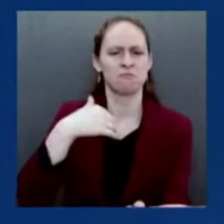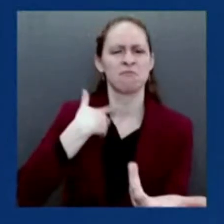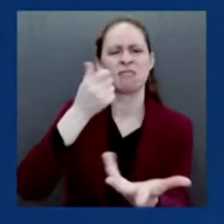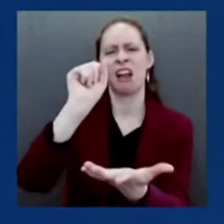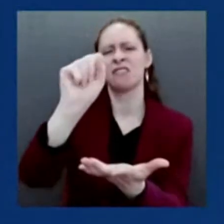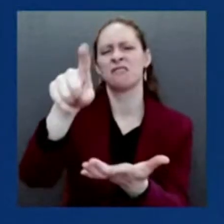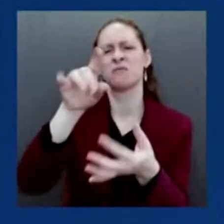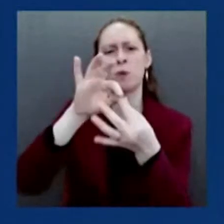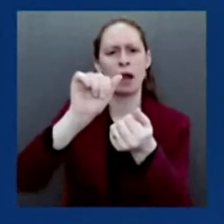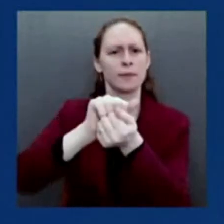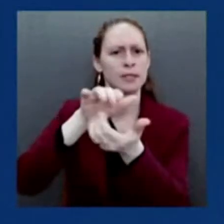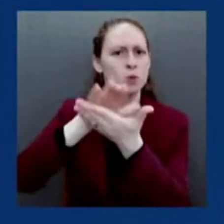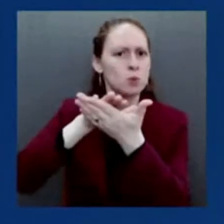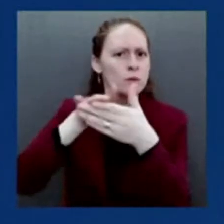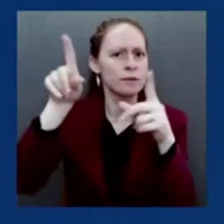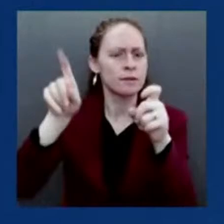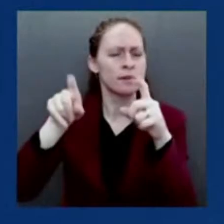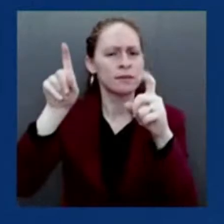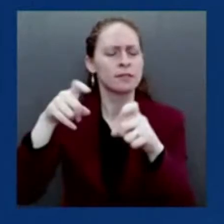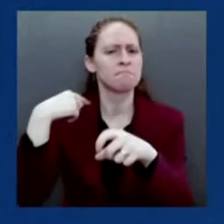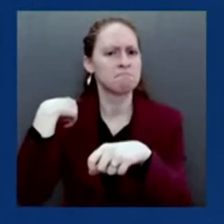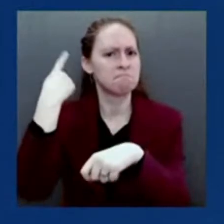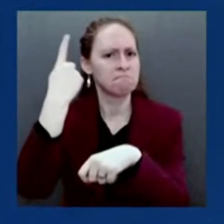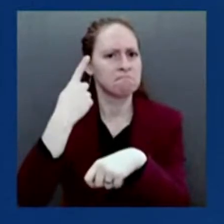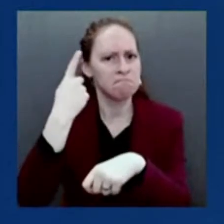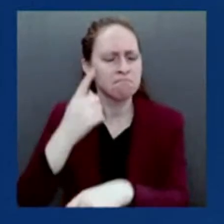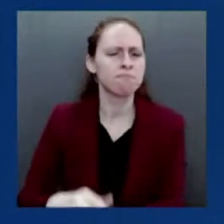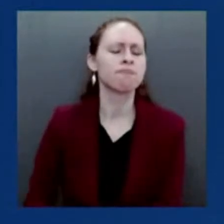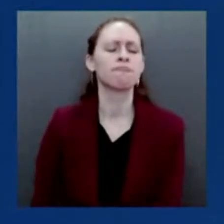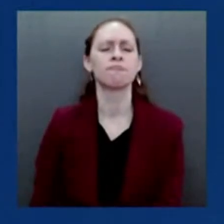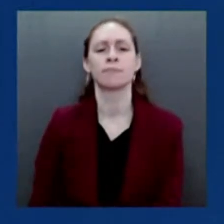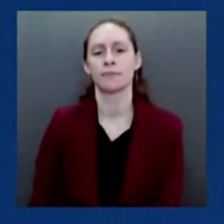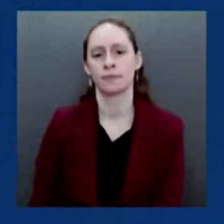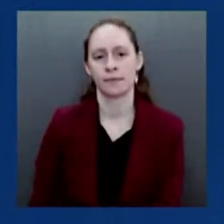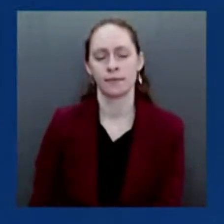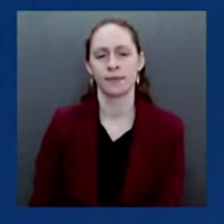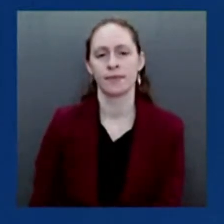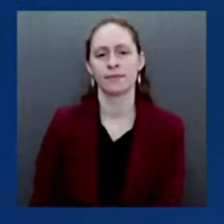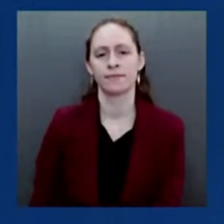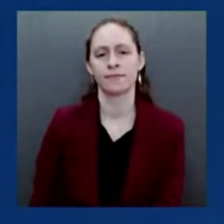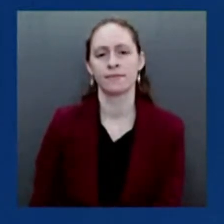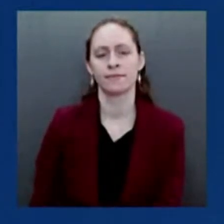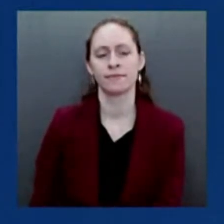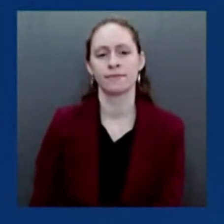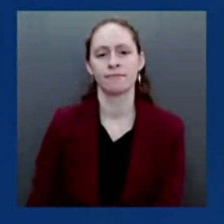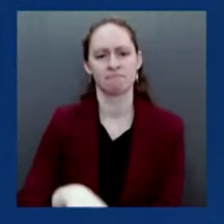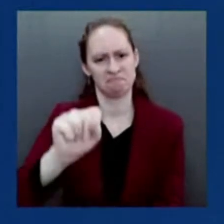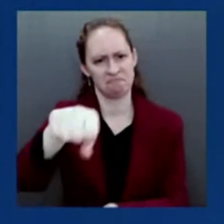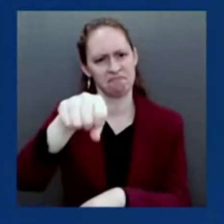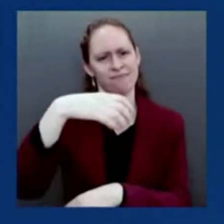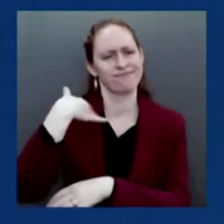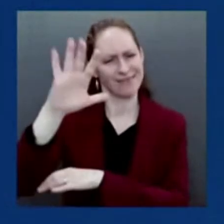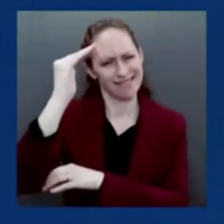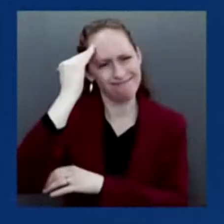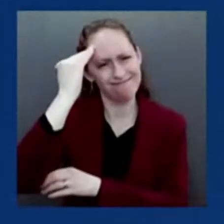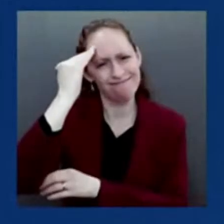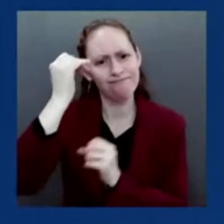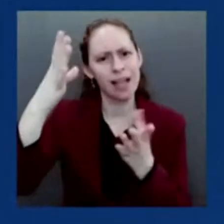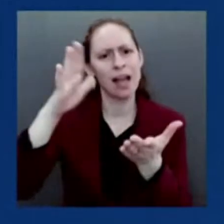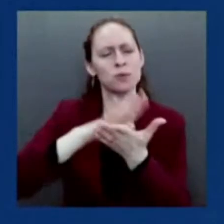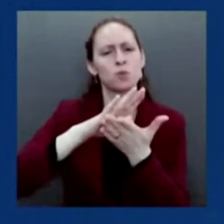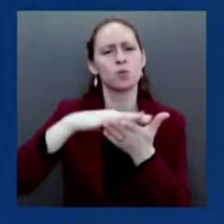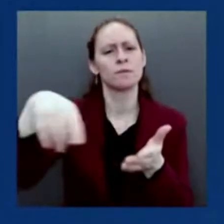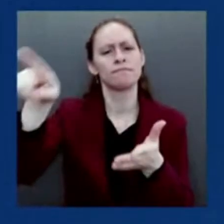IS ALSO ON SCHOOL TESTING.